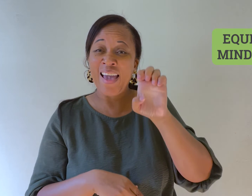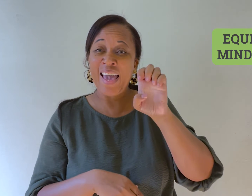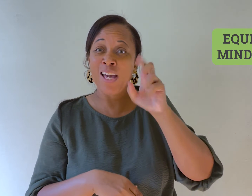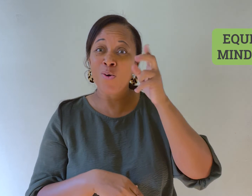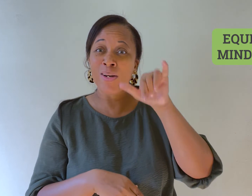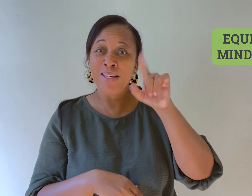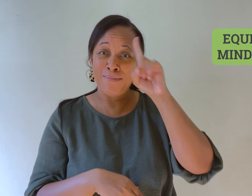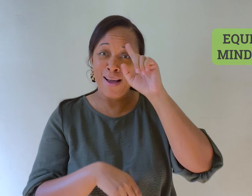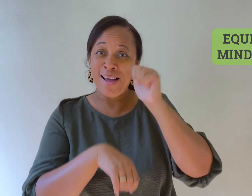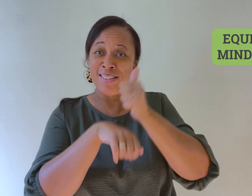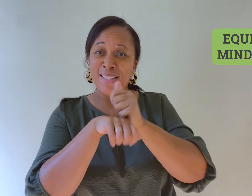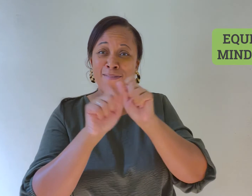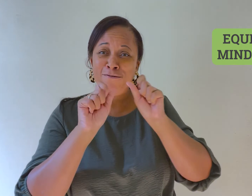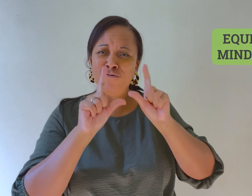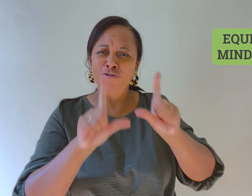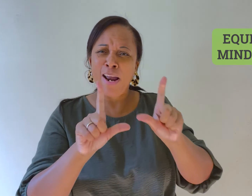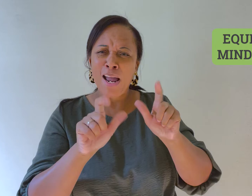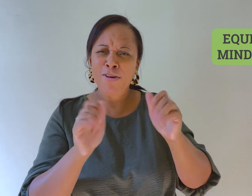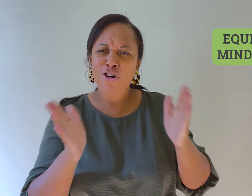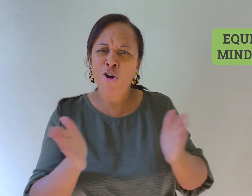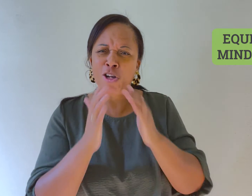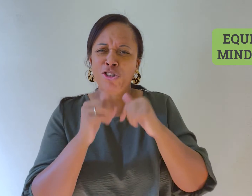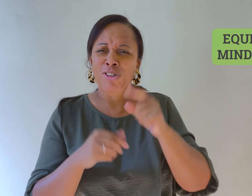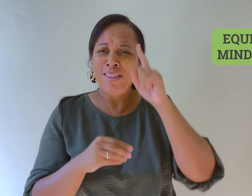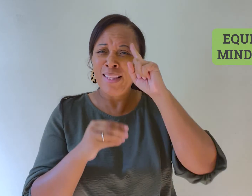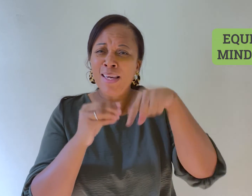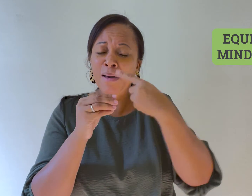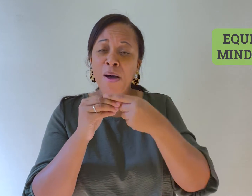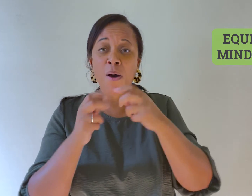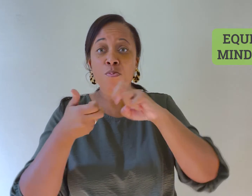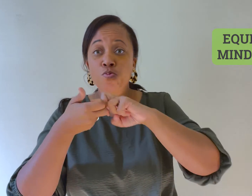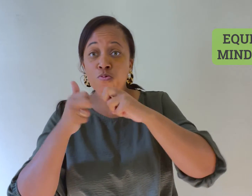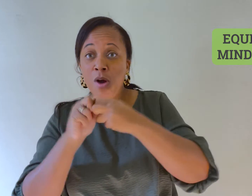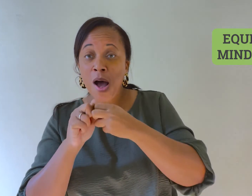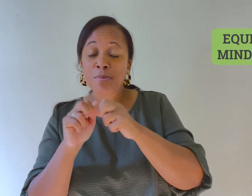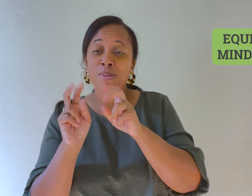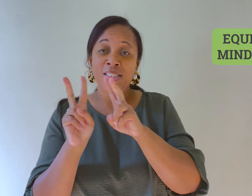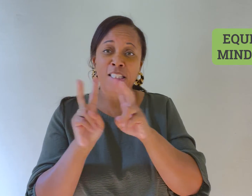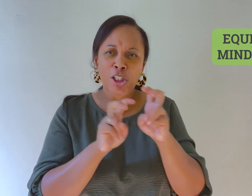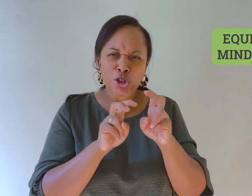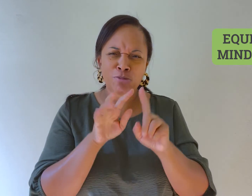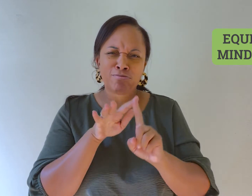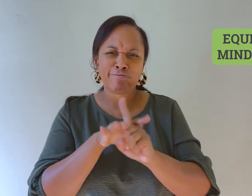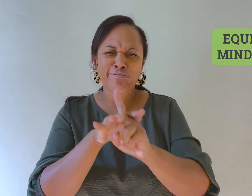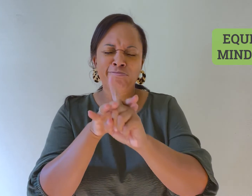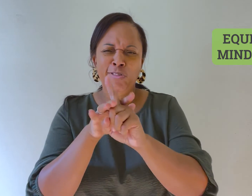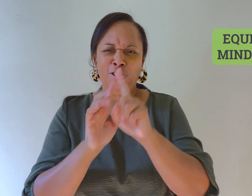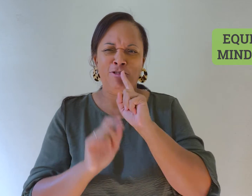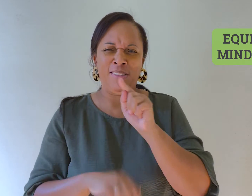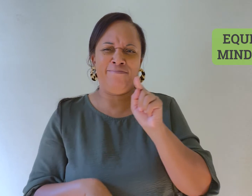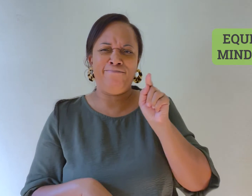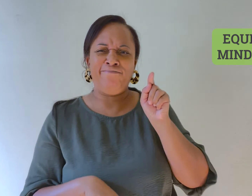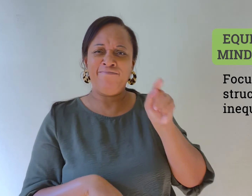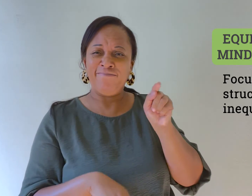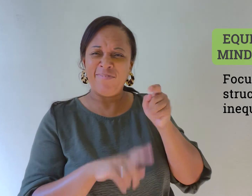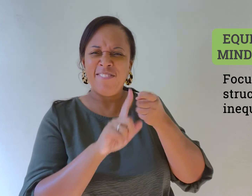The equity mindset frame encourages the view of the problems and issues that arise